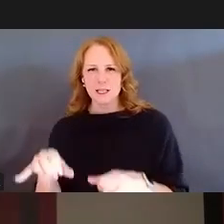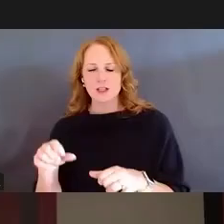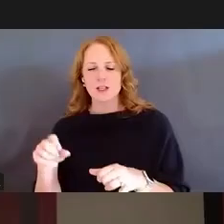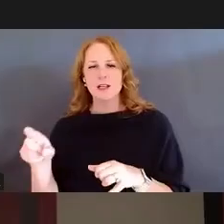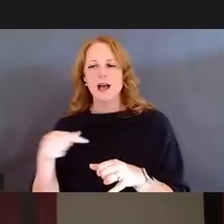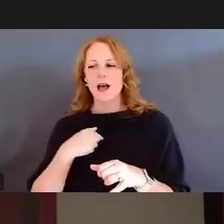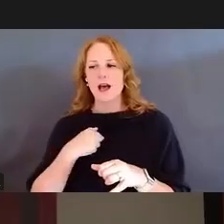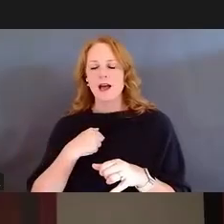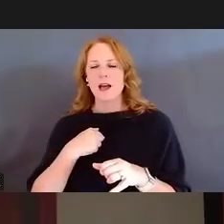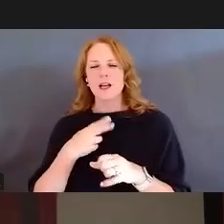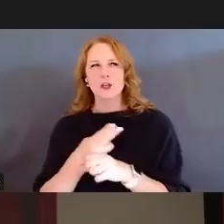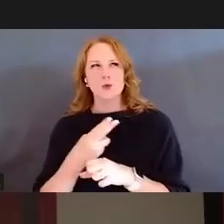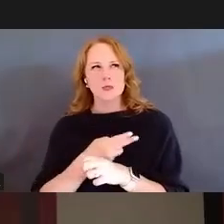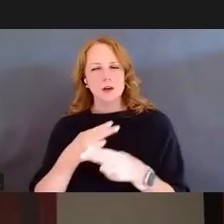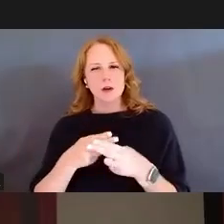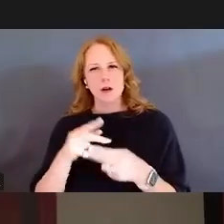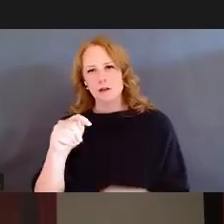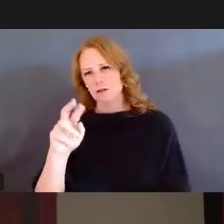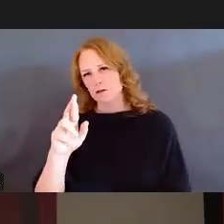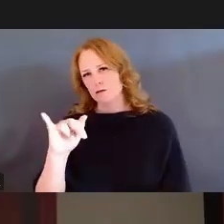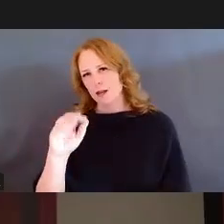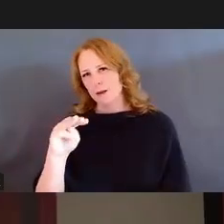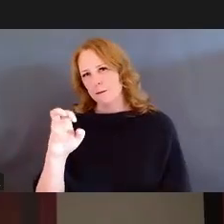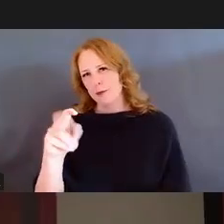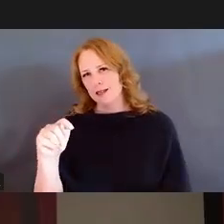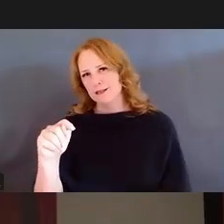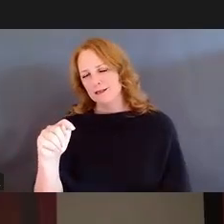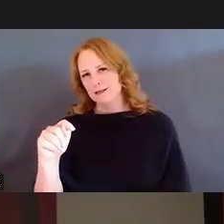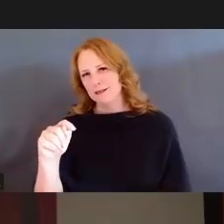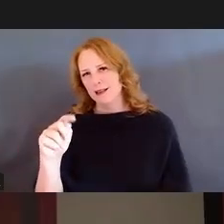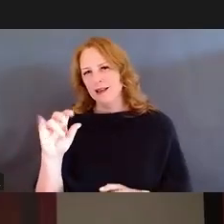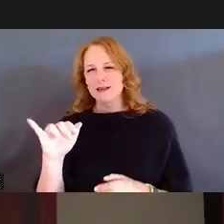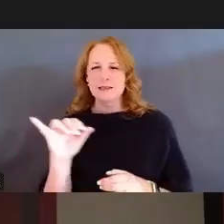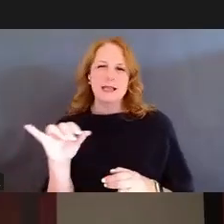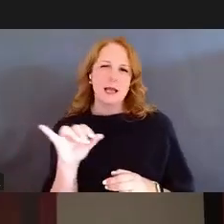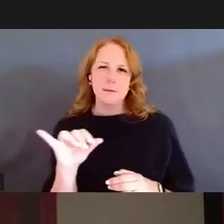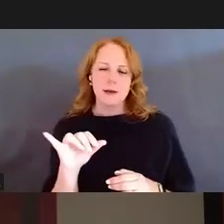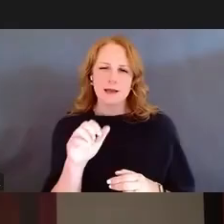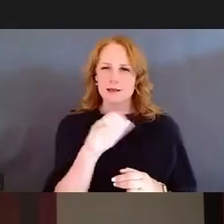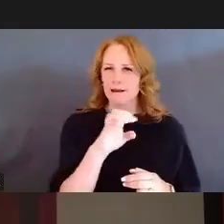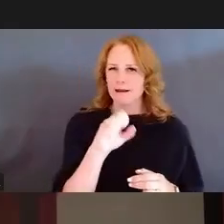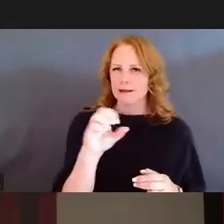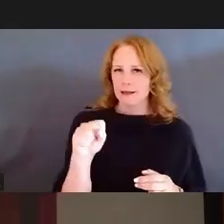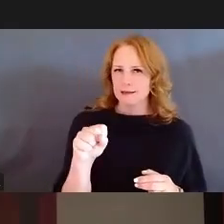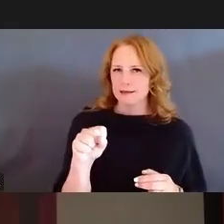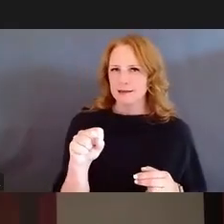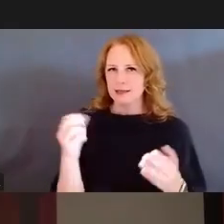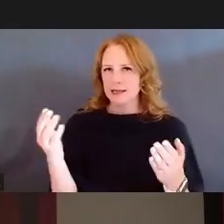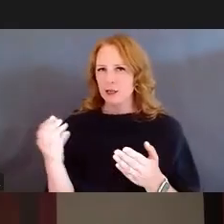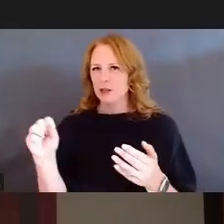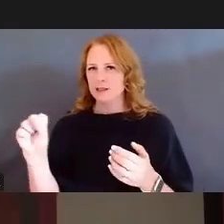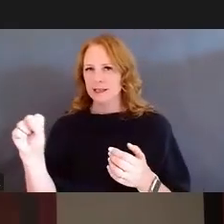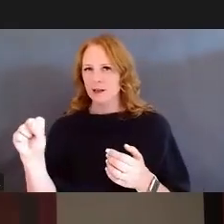uh it's called Try which is like um the same as access up here in Seattle and it took me to